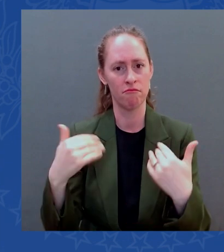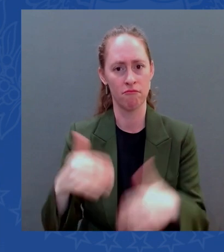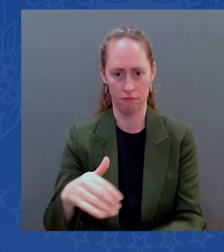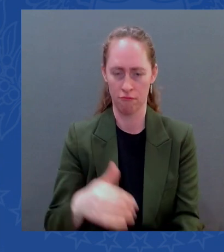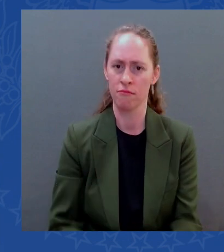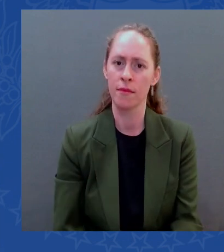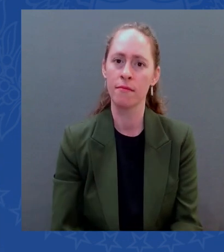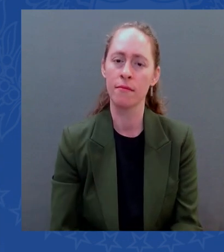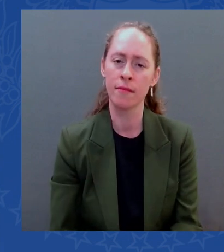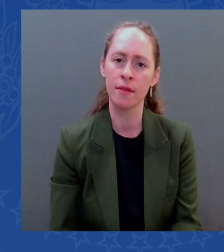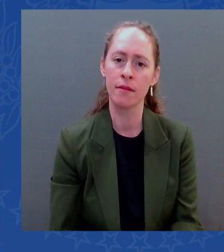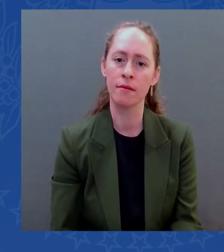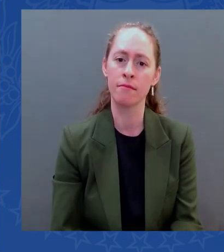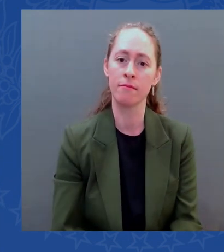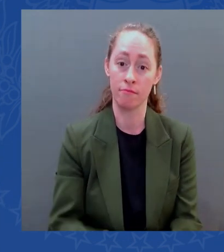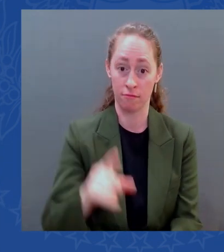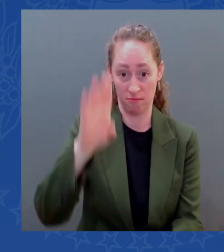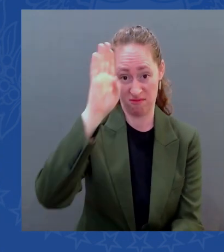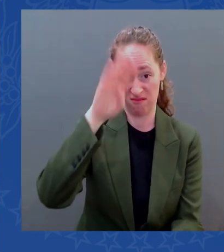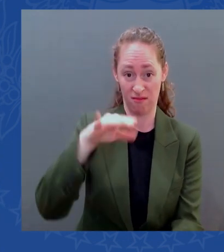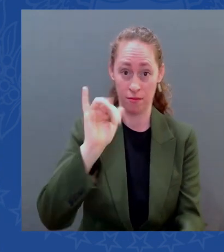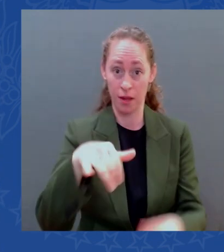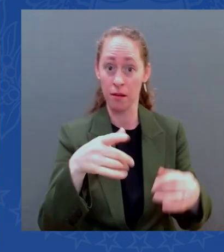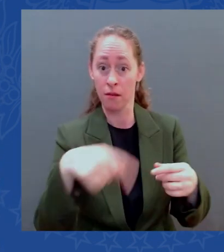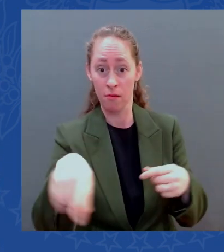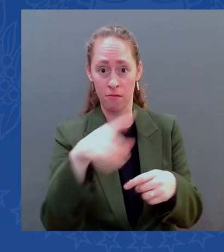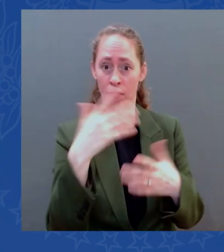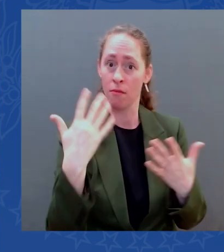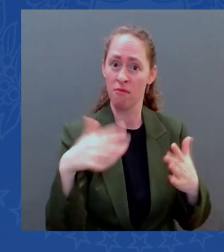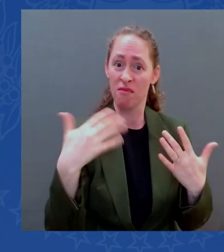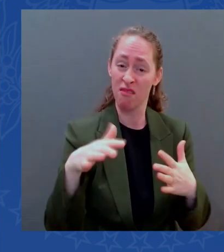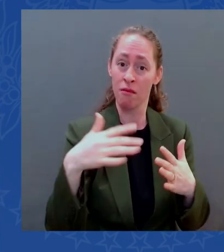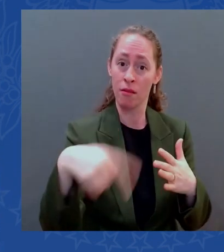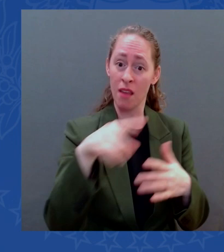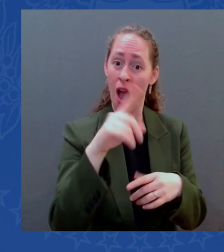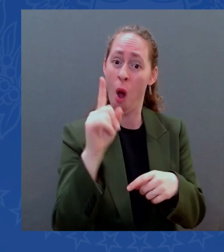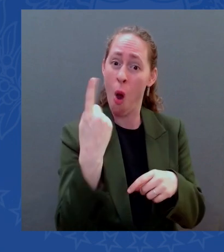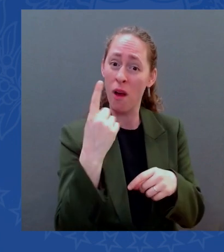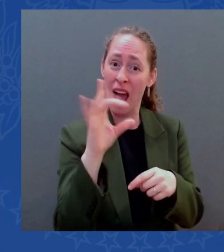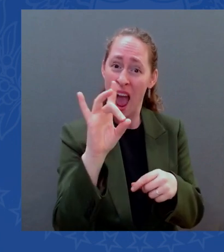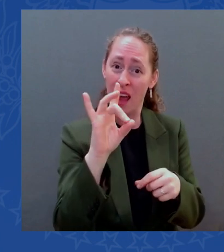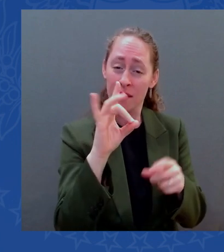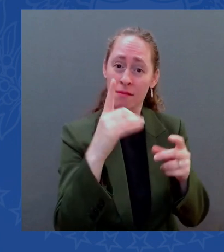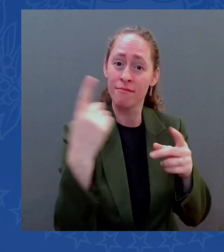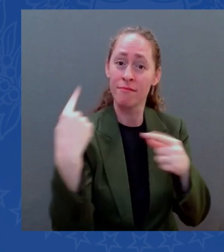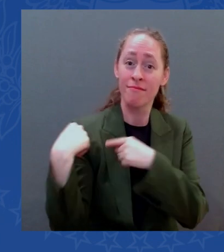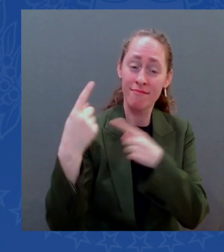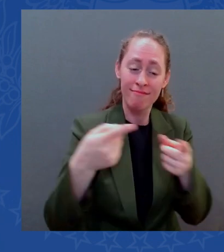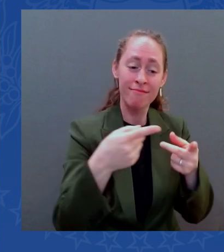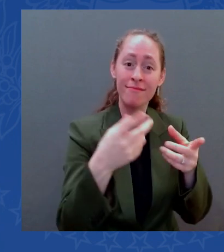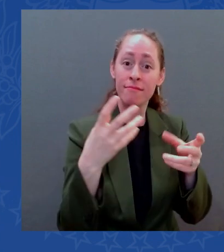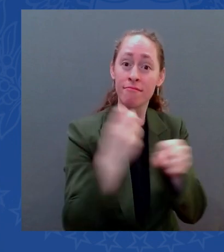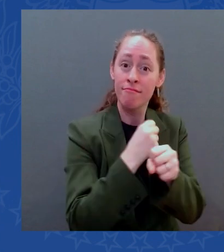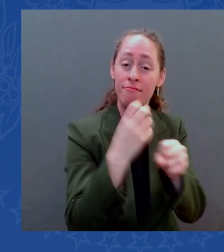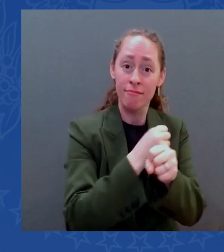And I know that those two championships were very different. In 2020, your fans watched you win from thousands of miles away